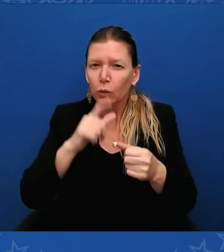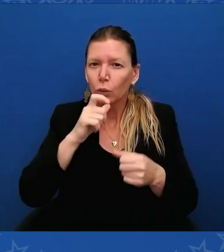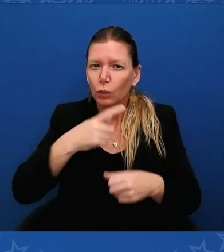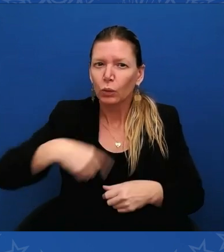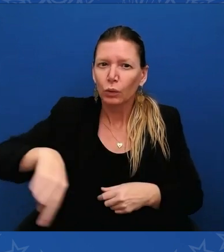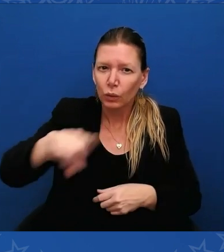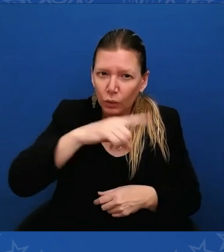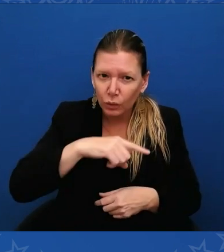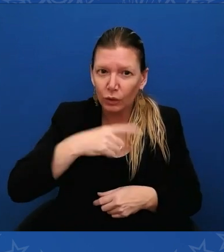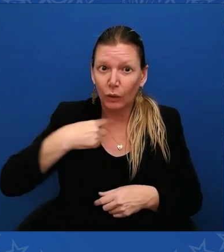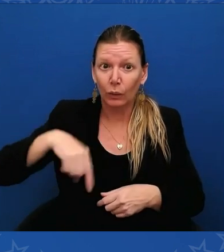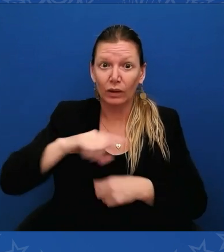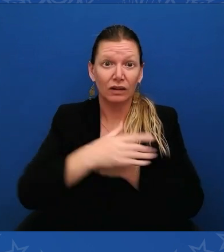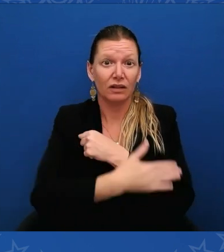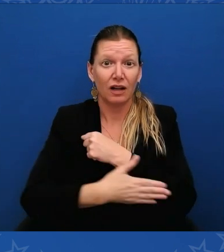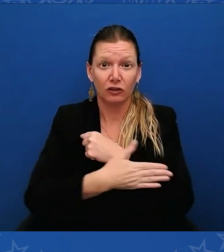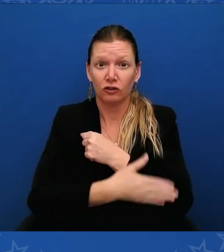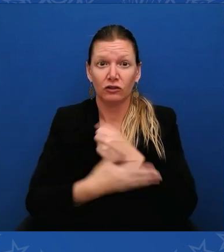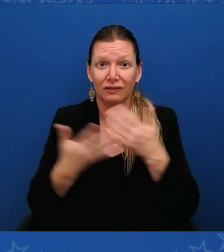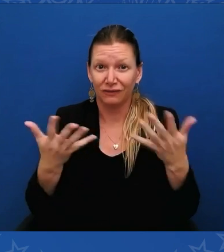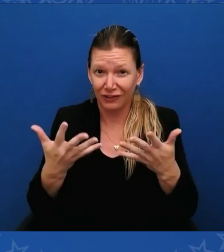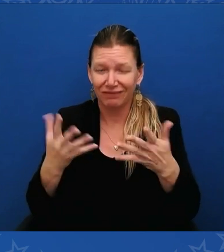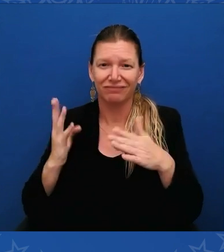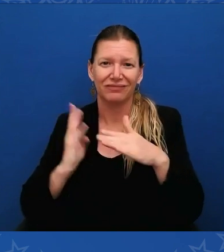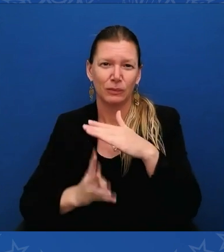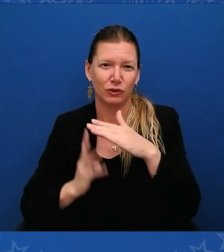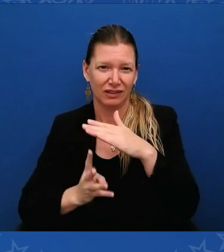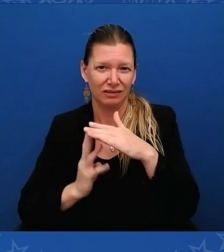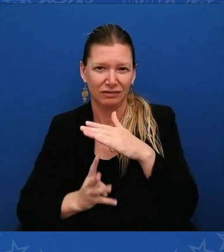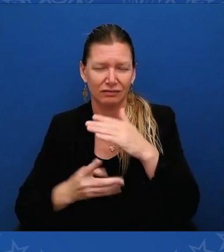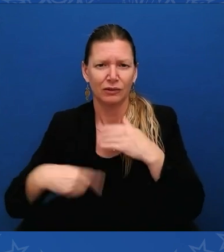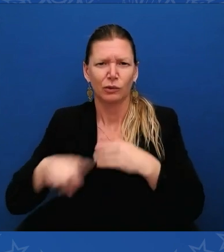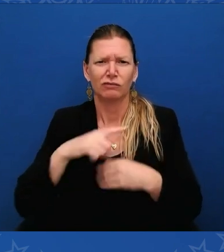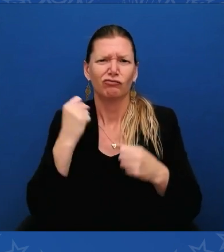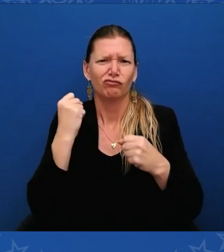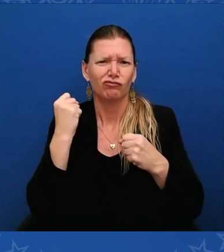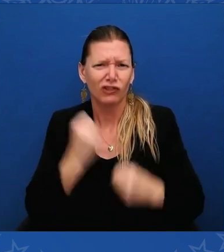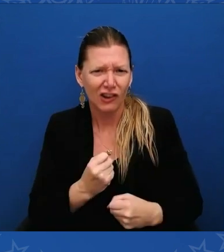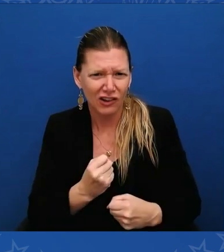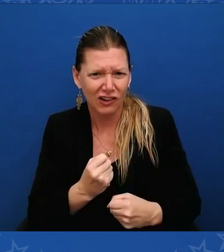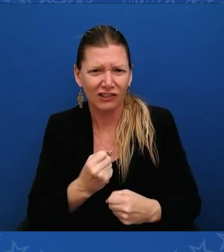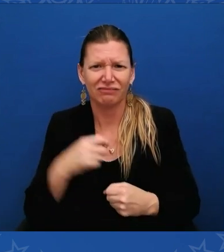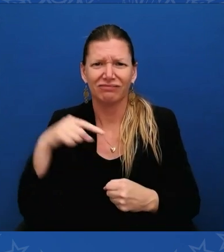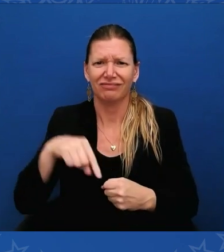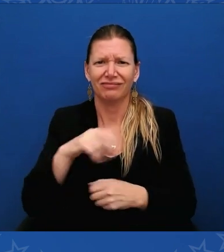and there is nothing -- nothing beyond our capacity when we decide to do something. We're the only nation in the world